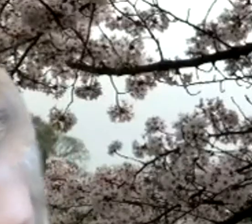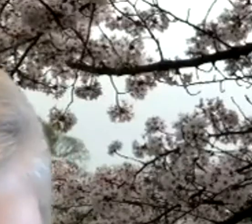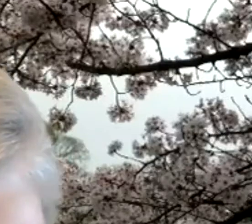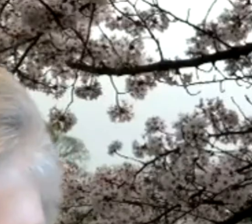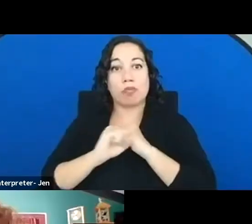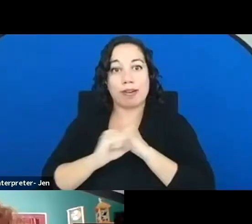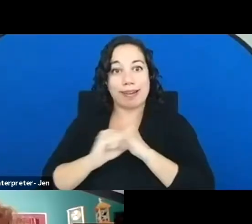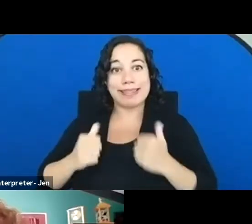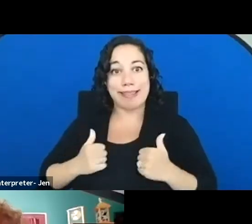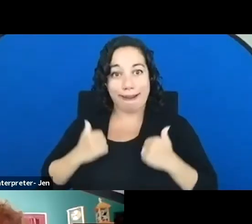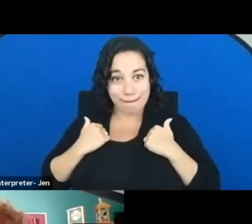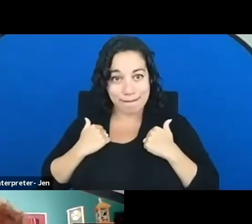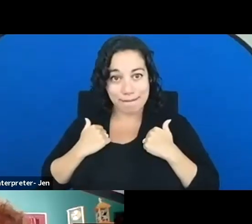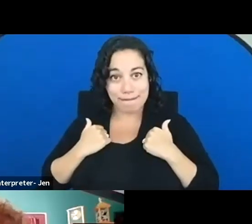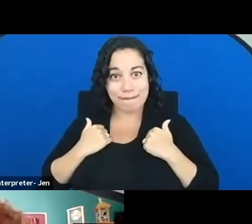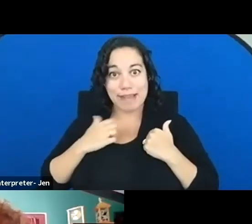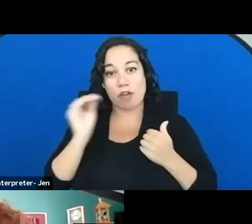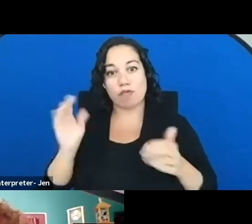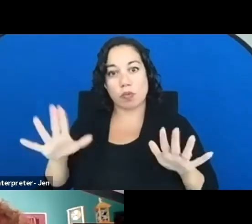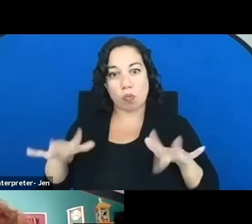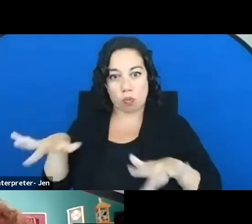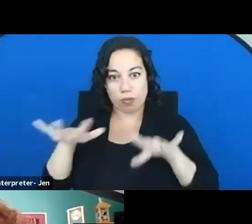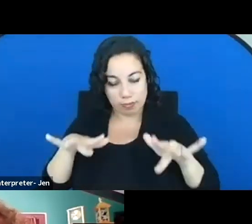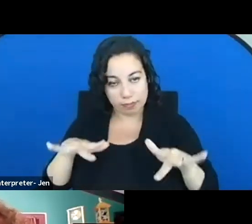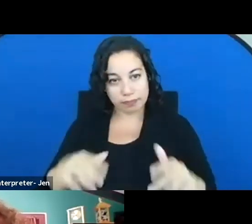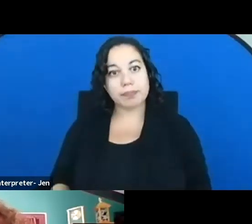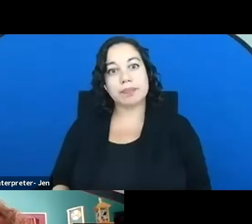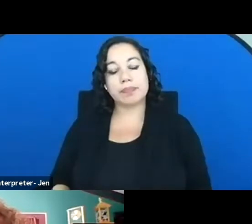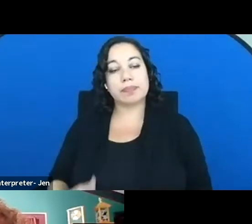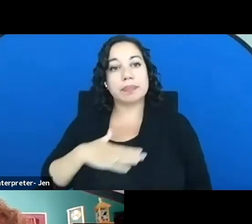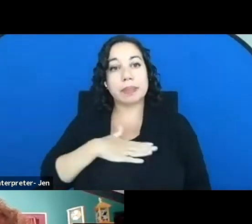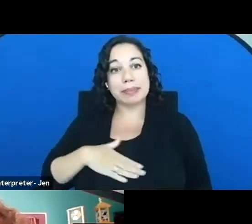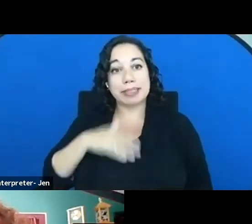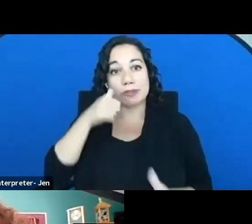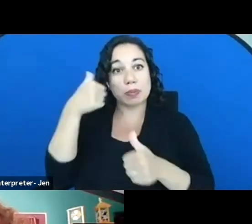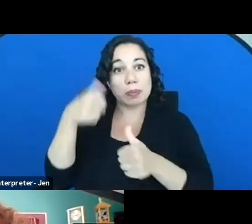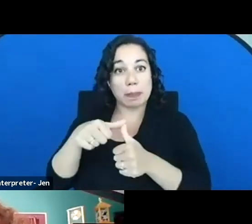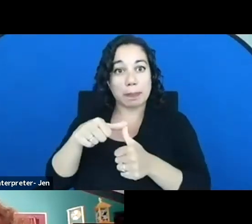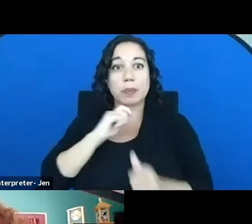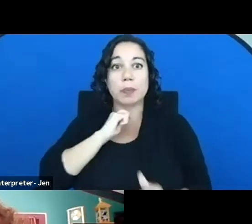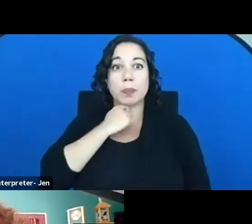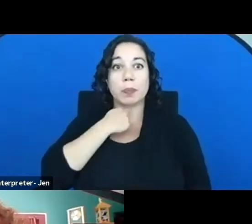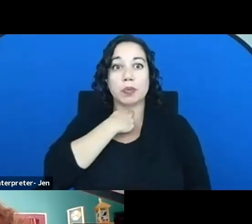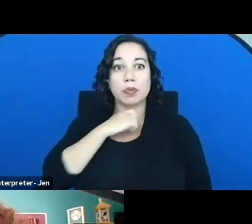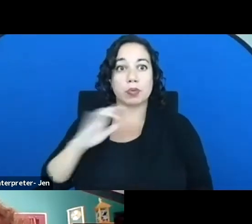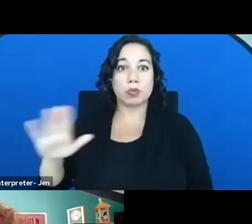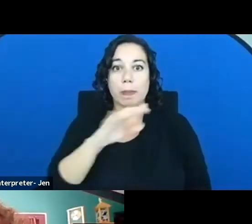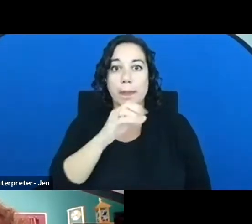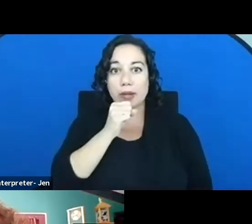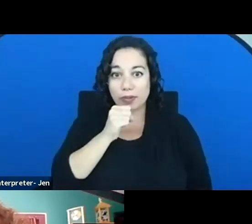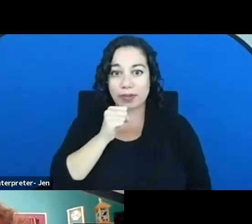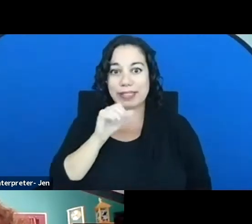live and recorded. Please remember to mute your microphones when you’re not speaking